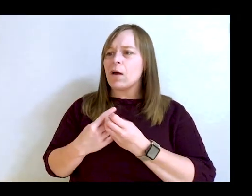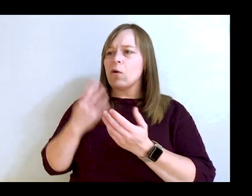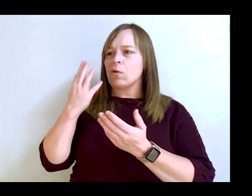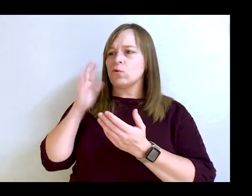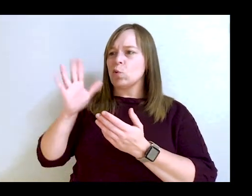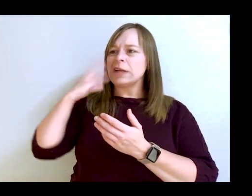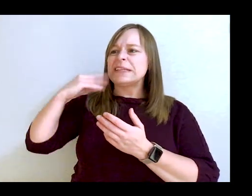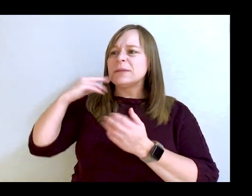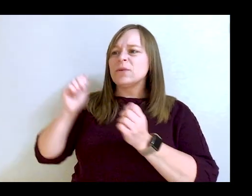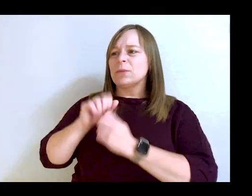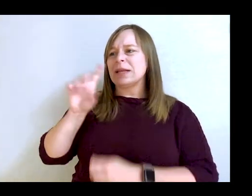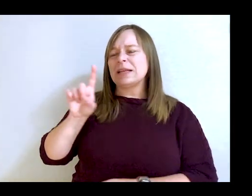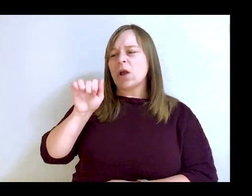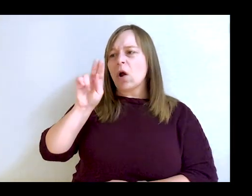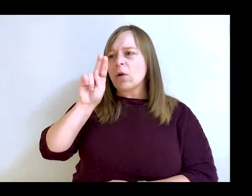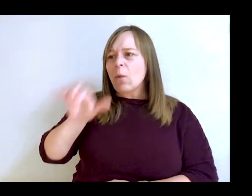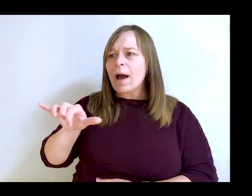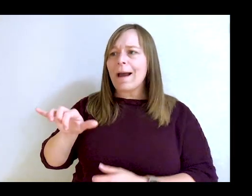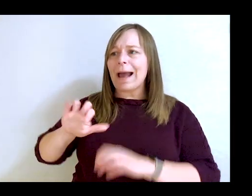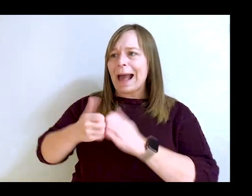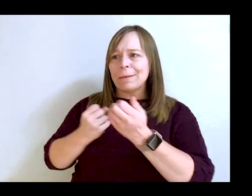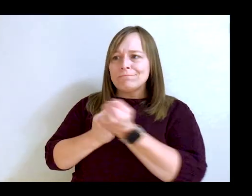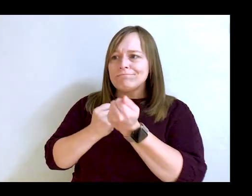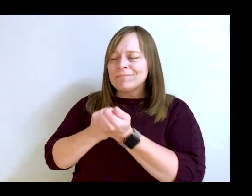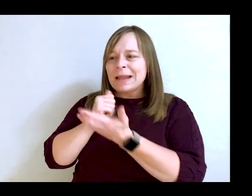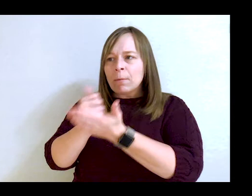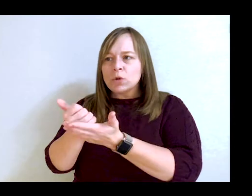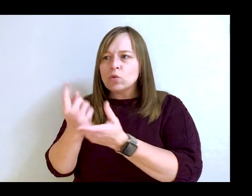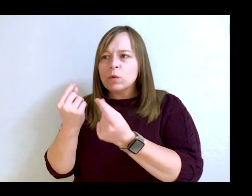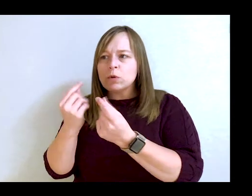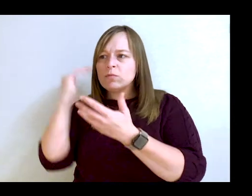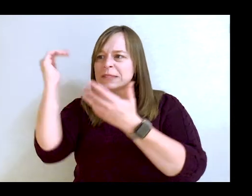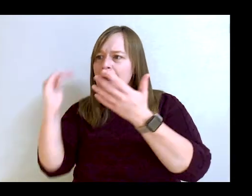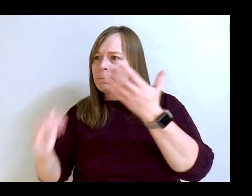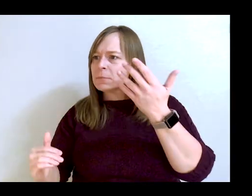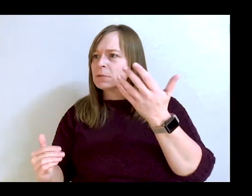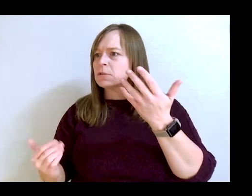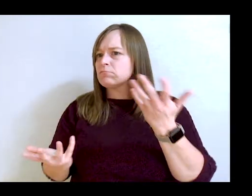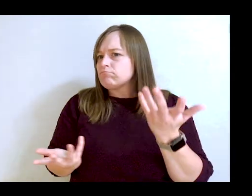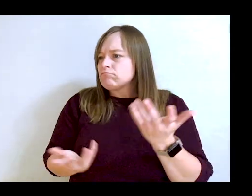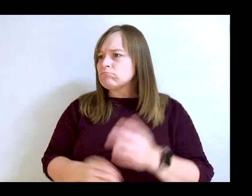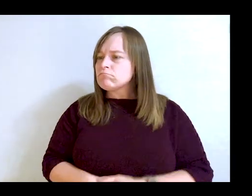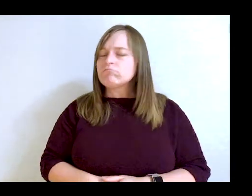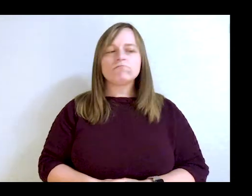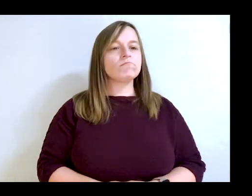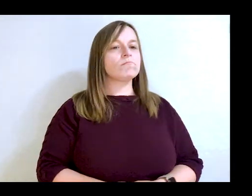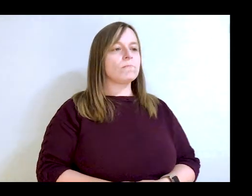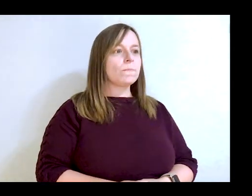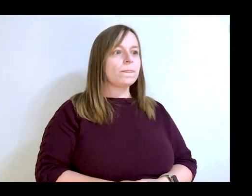your experience with DRNY. How did DRNY help? What were the steps that took place?